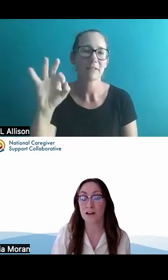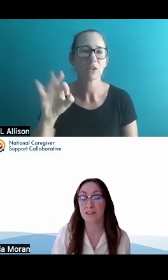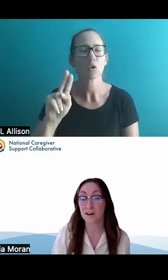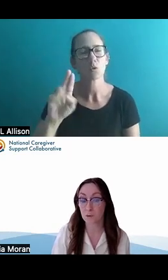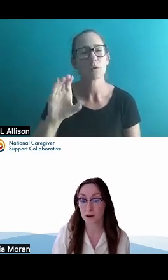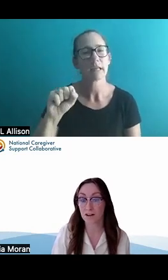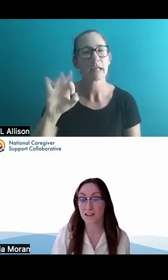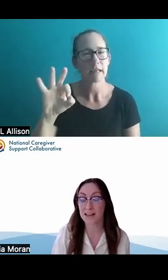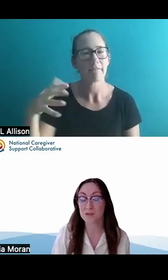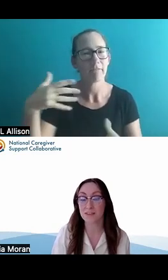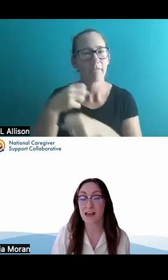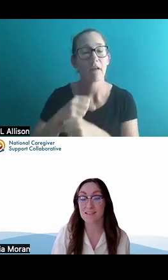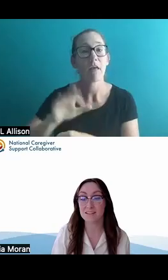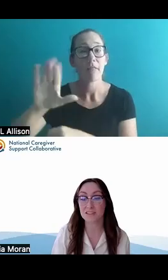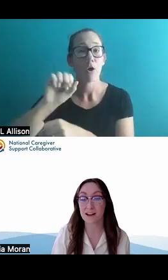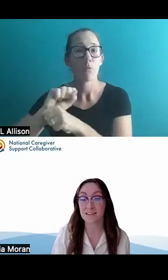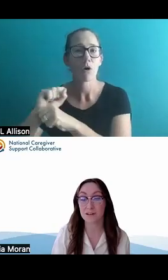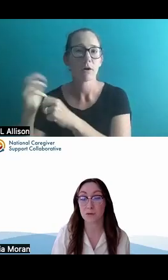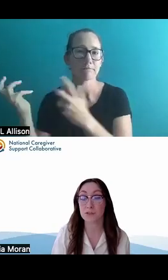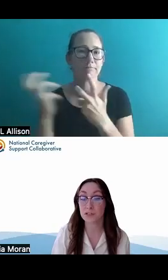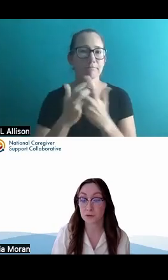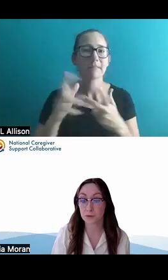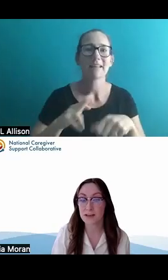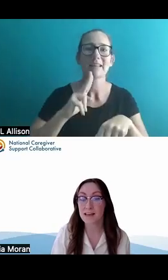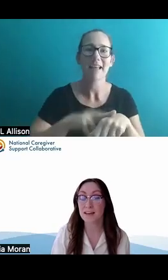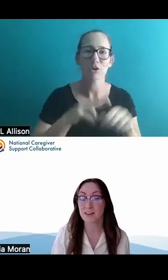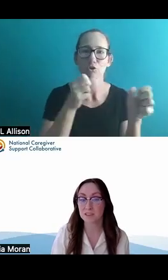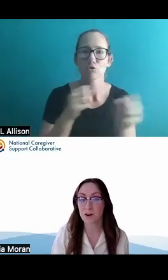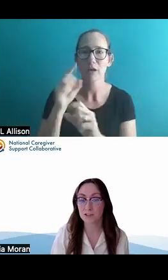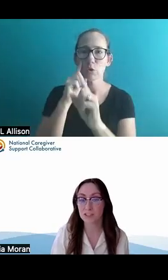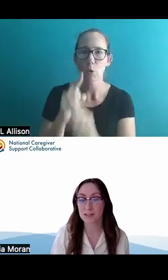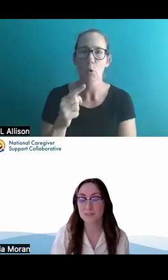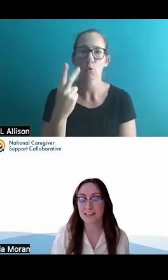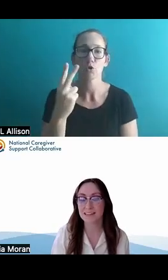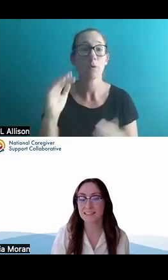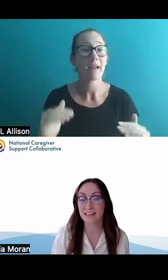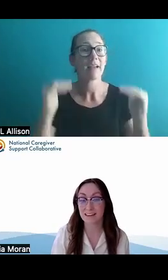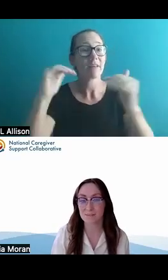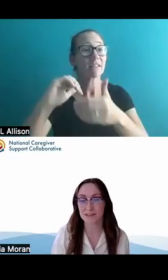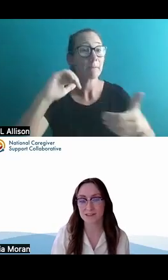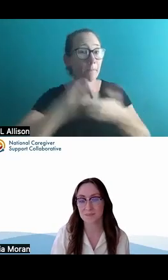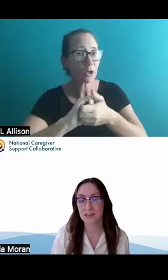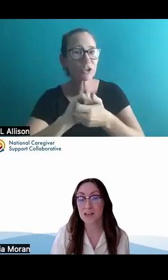on their work aligned with National Strategy Goal 2, Advanced partnerships and engagement.